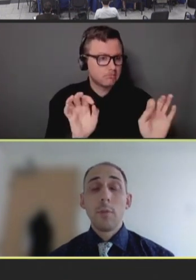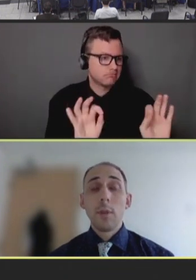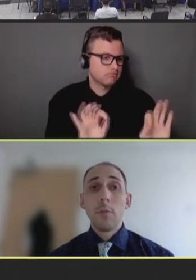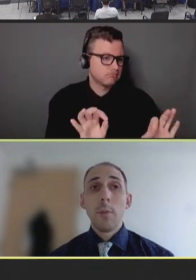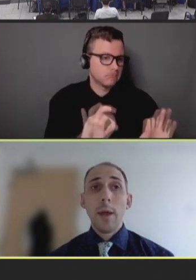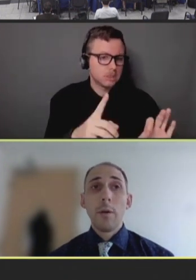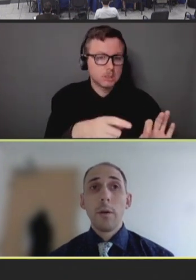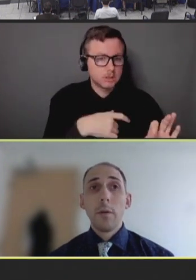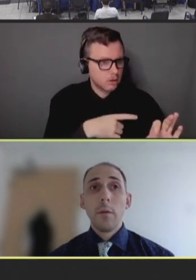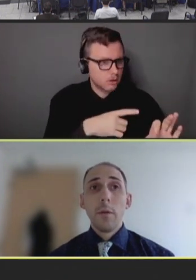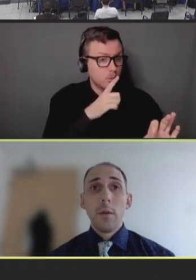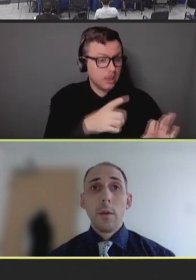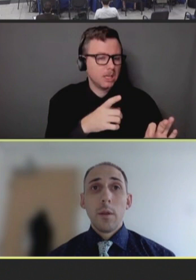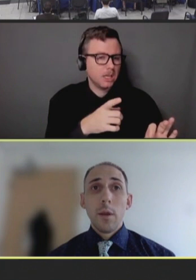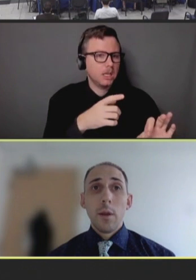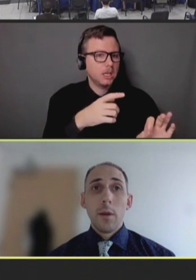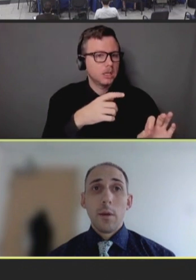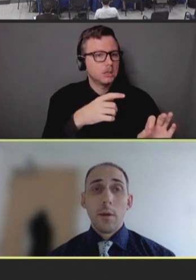said, these really do matter.